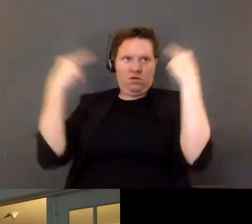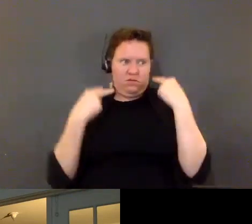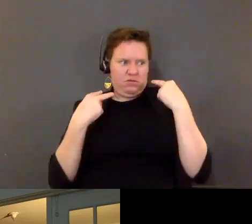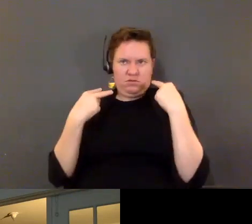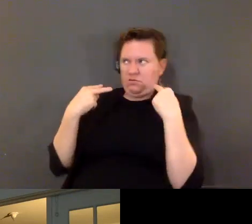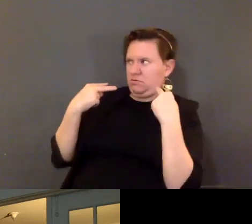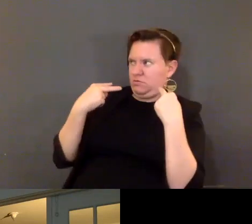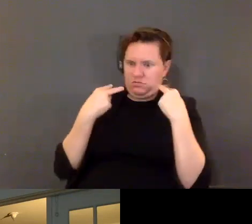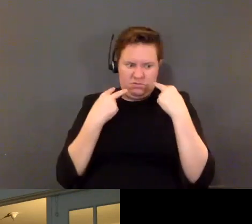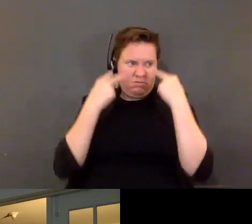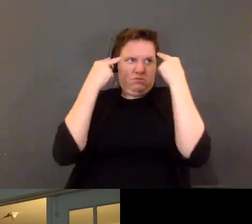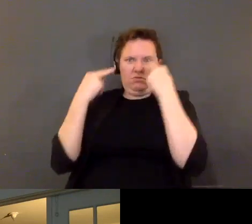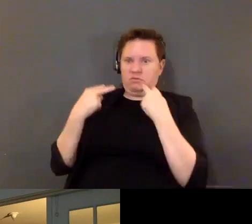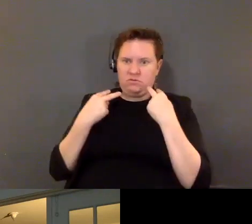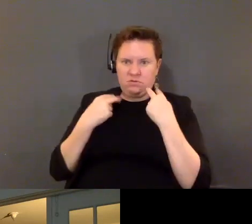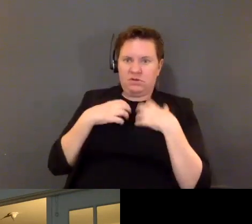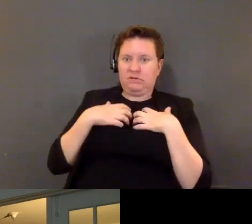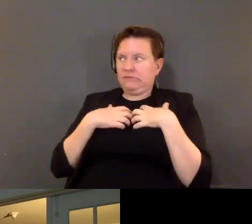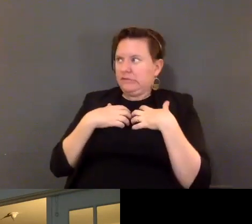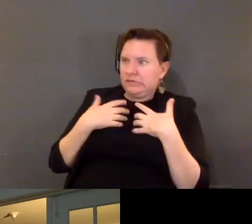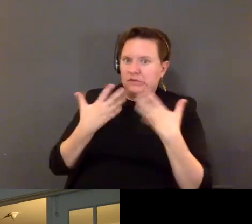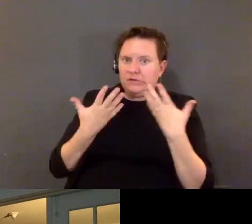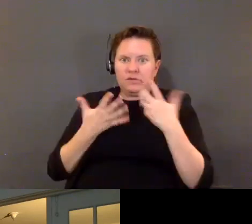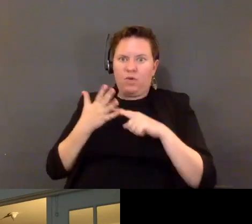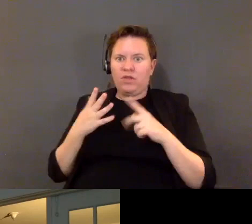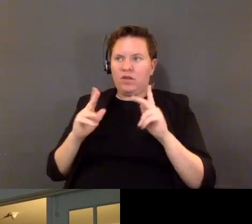their bodies what their bodies need when they feel safe when they feel beautiful